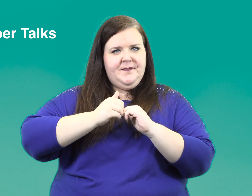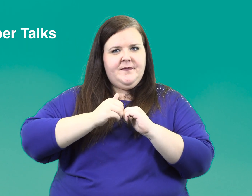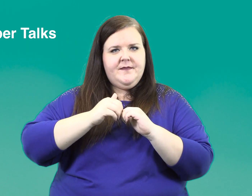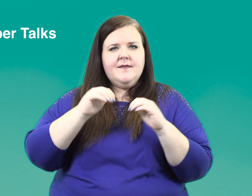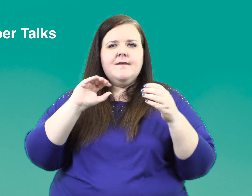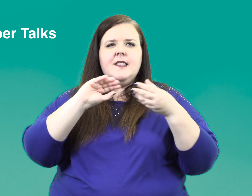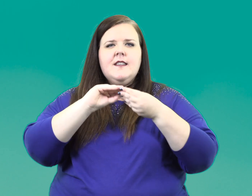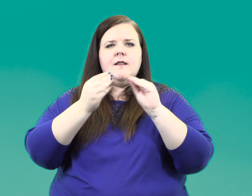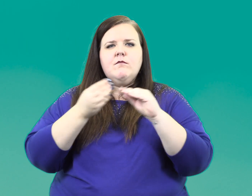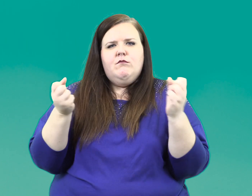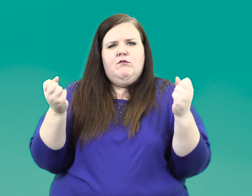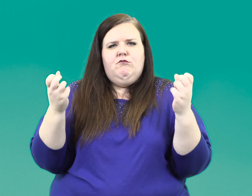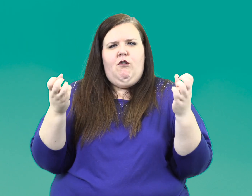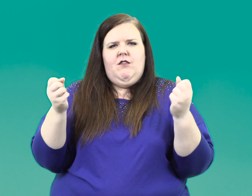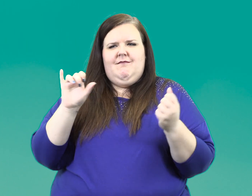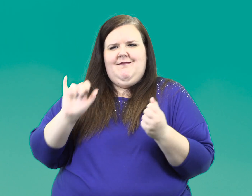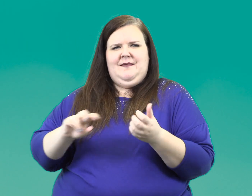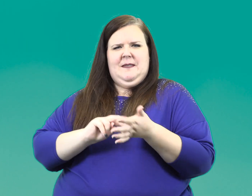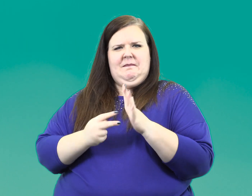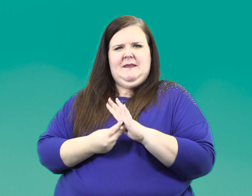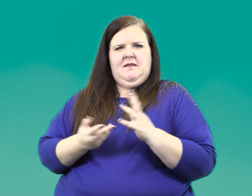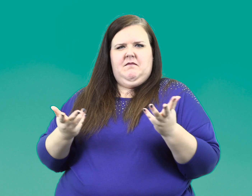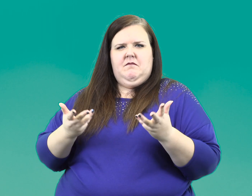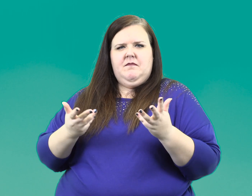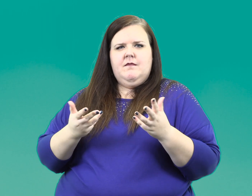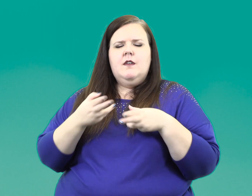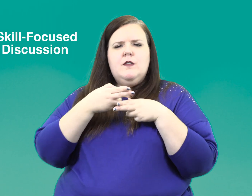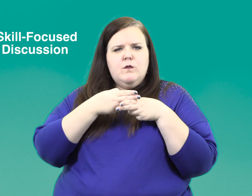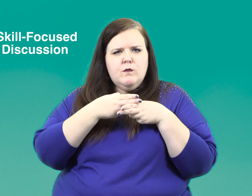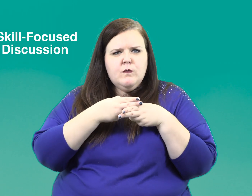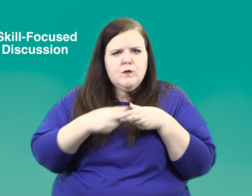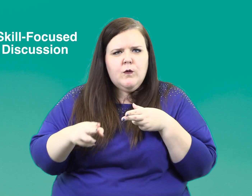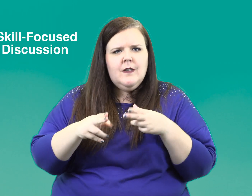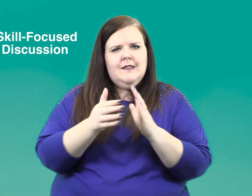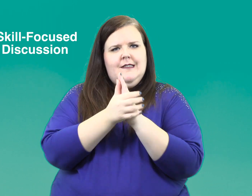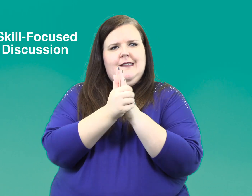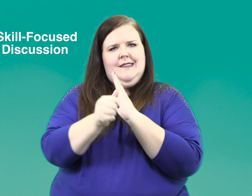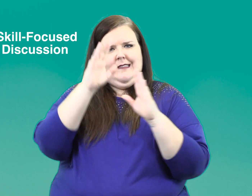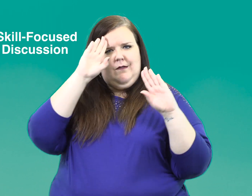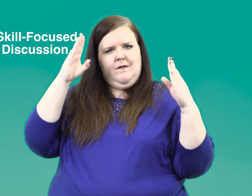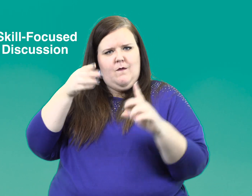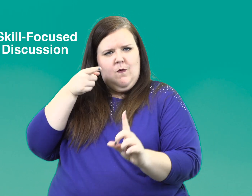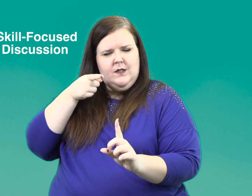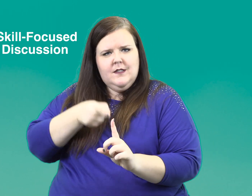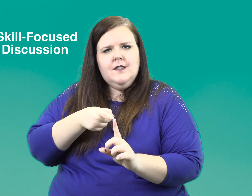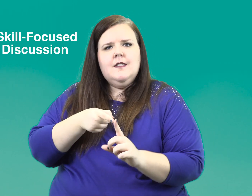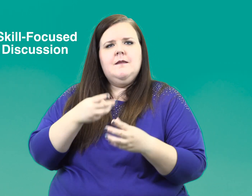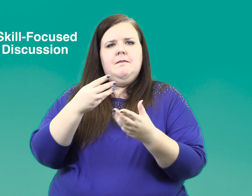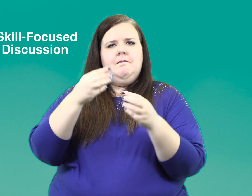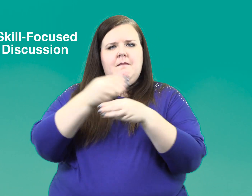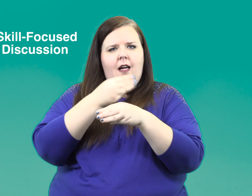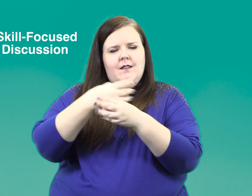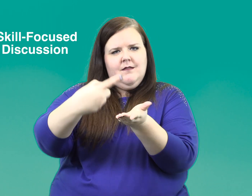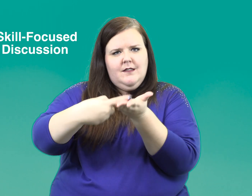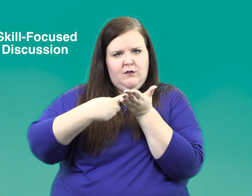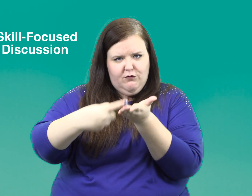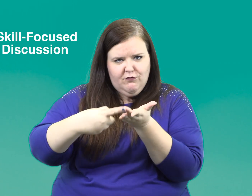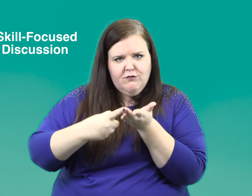What are "Number Talks?" It is a short, skill-focused math discussions.